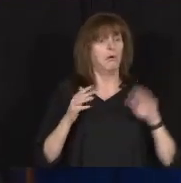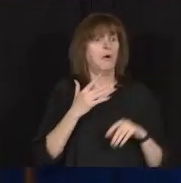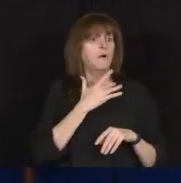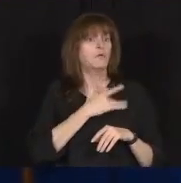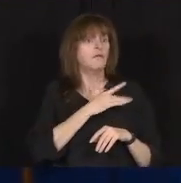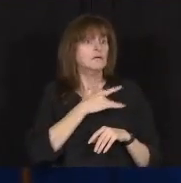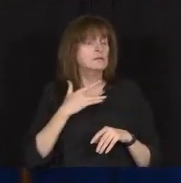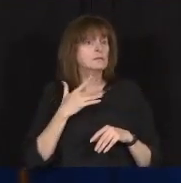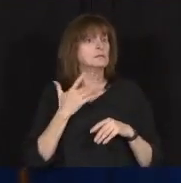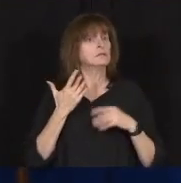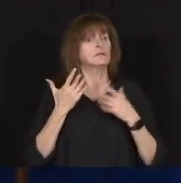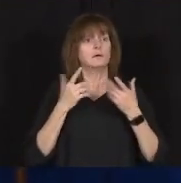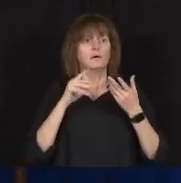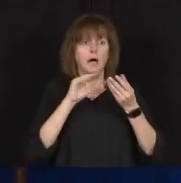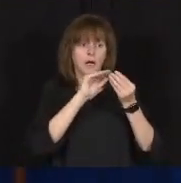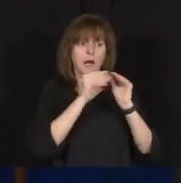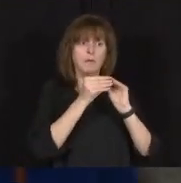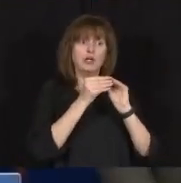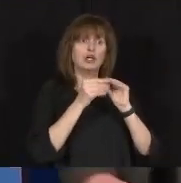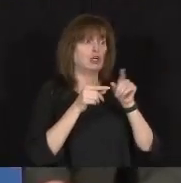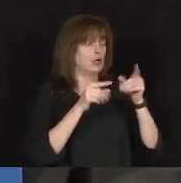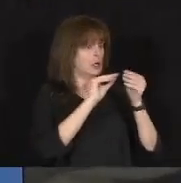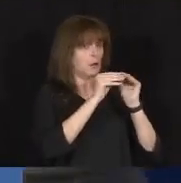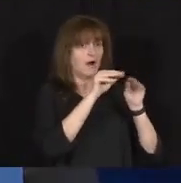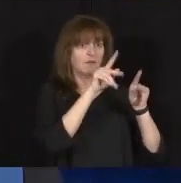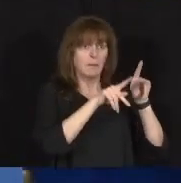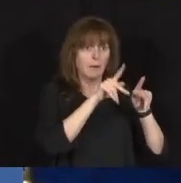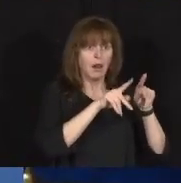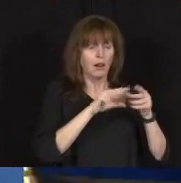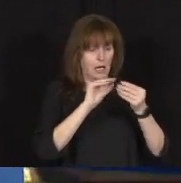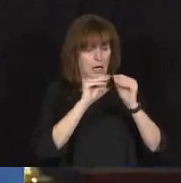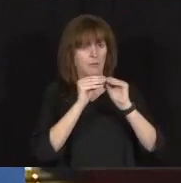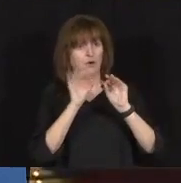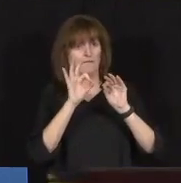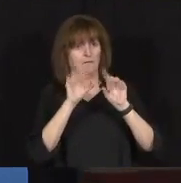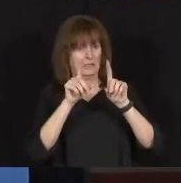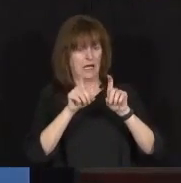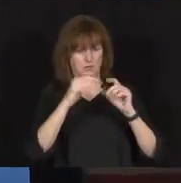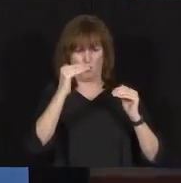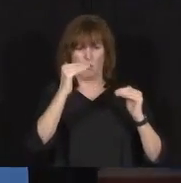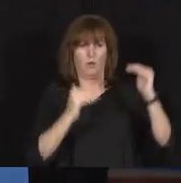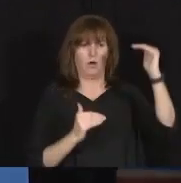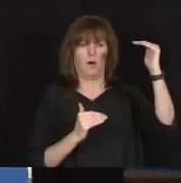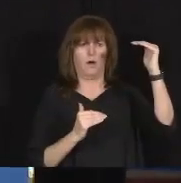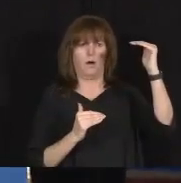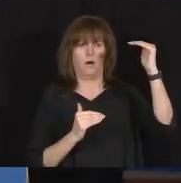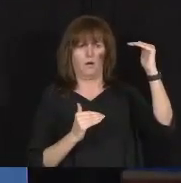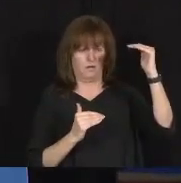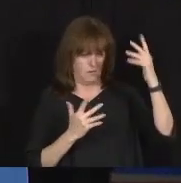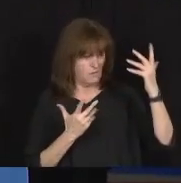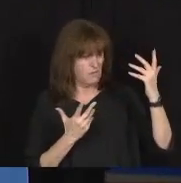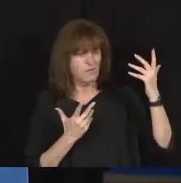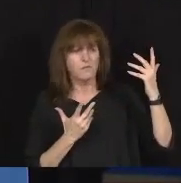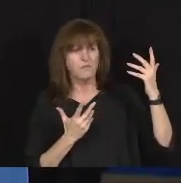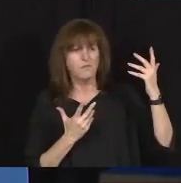l ess per capita than any other province? I will pass that to the Minister of health. S